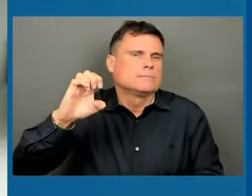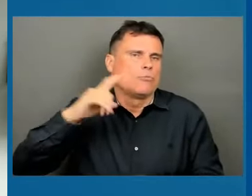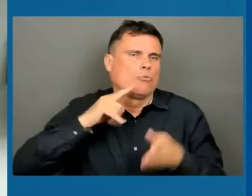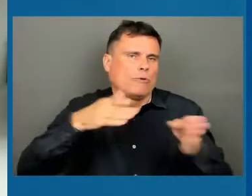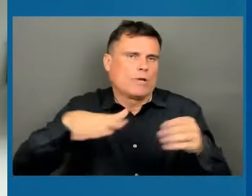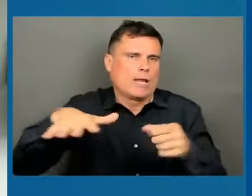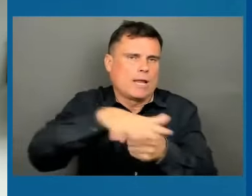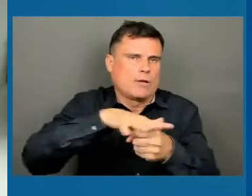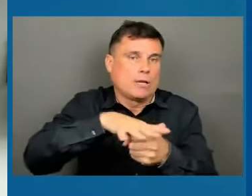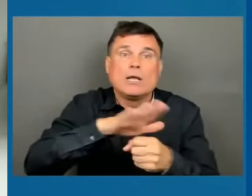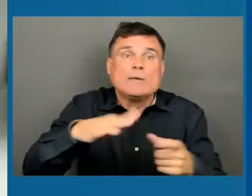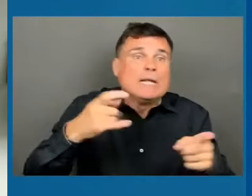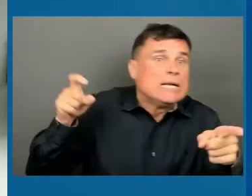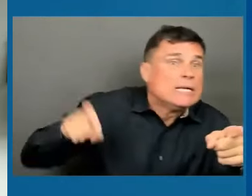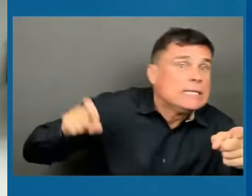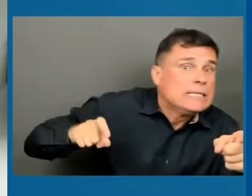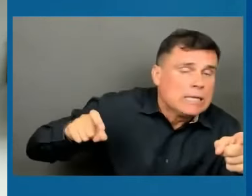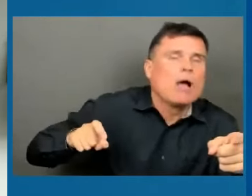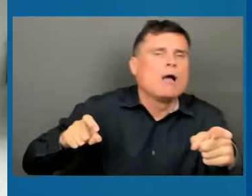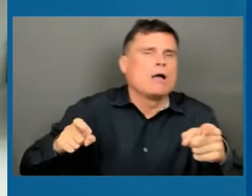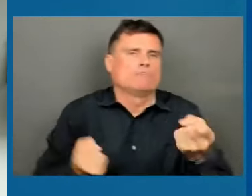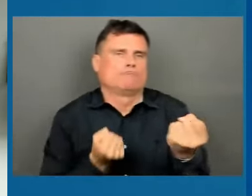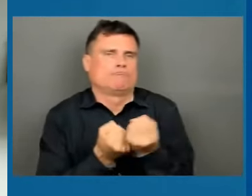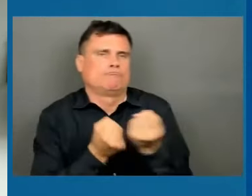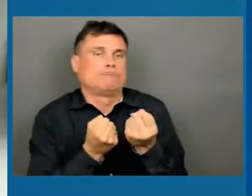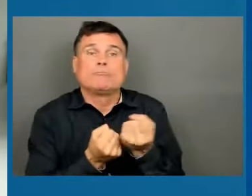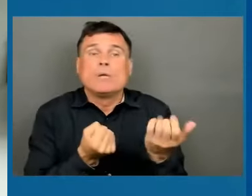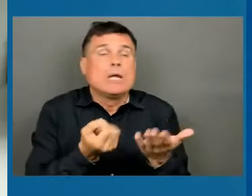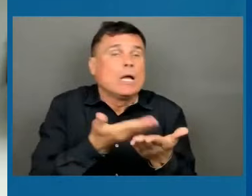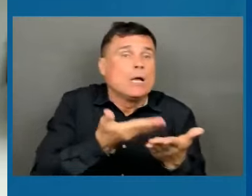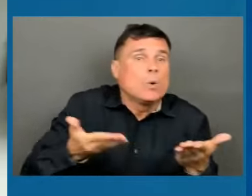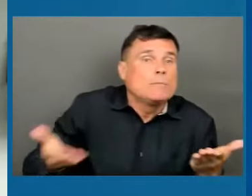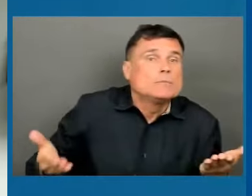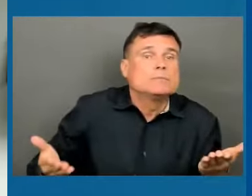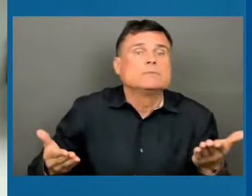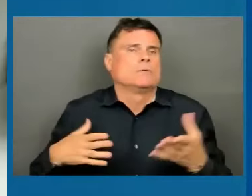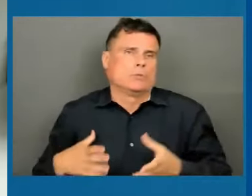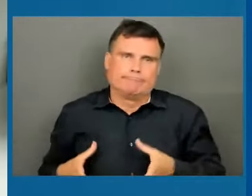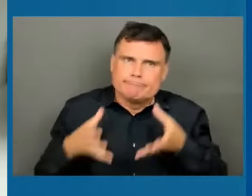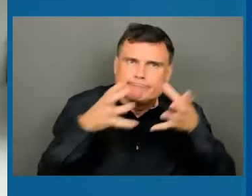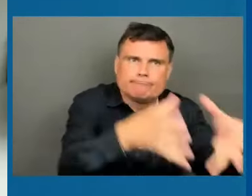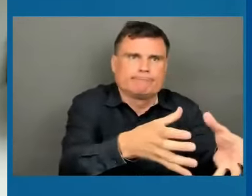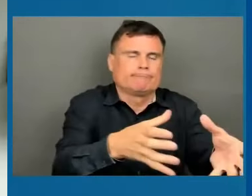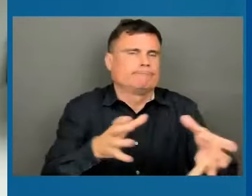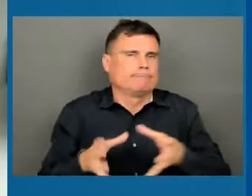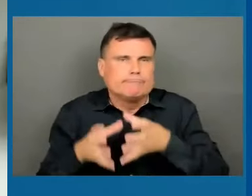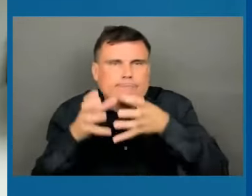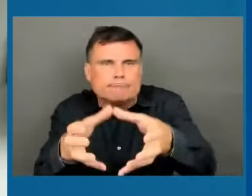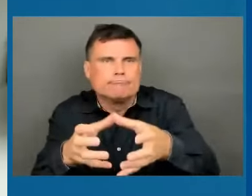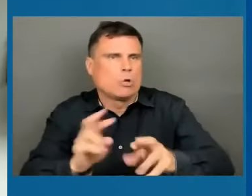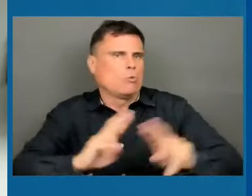mitigation supports. Luke, do you have a follow-up?